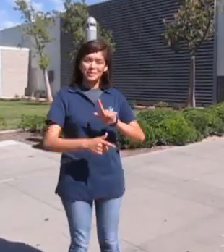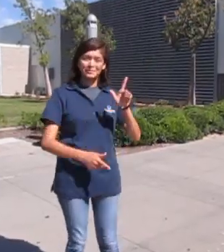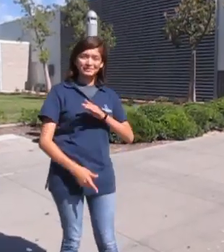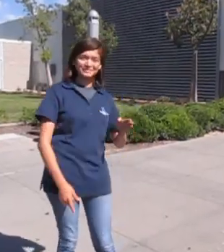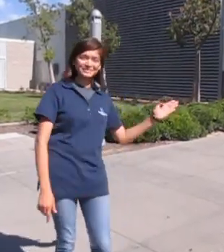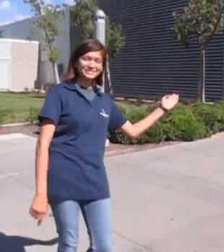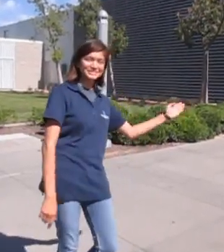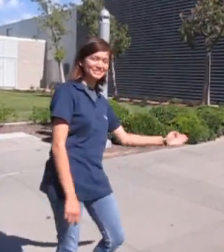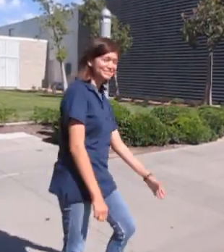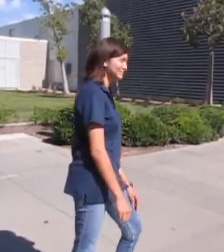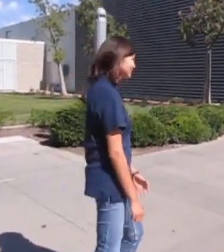This way to the library.